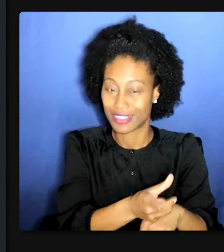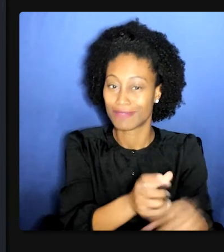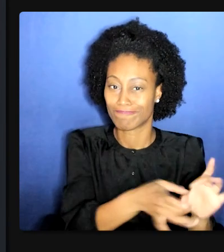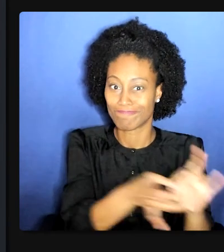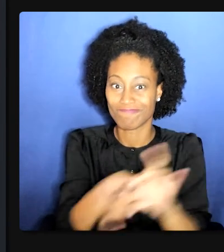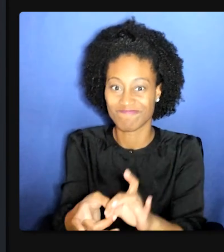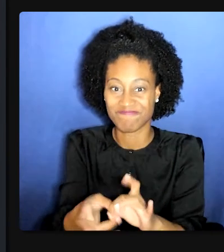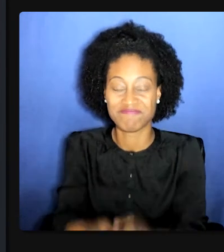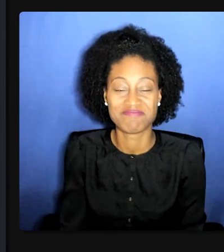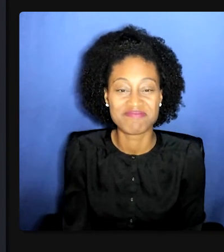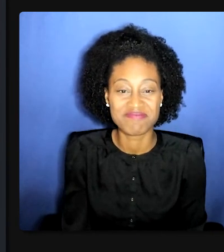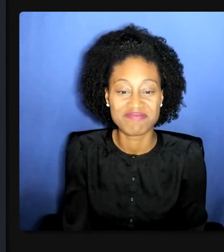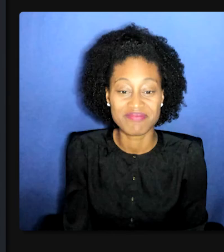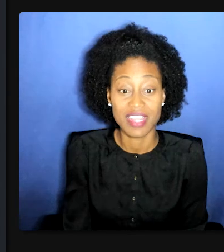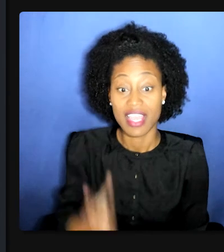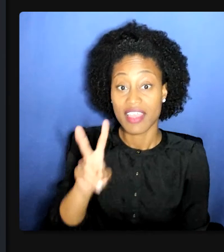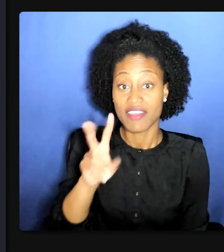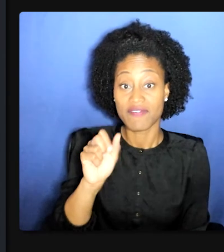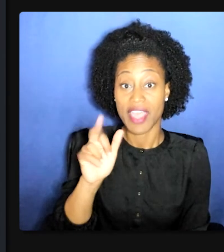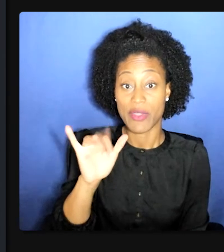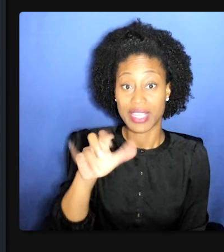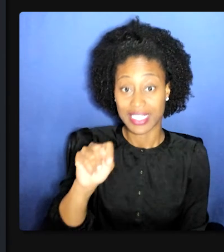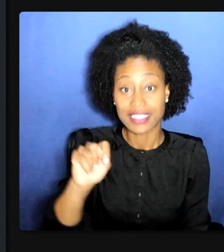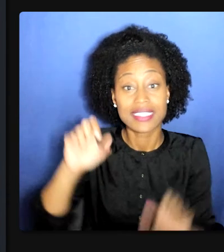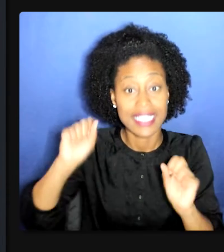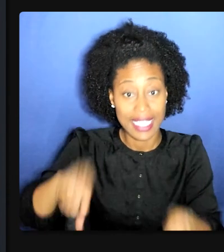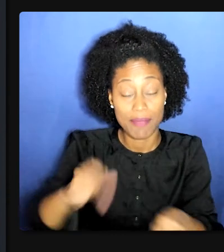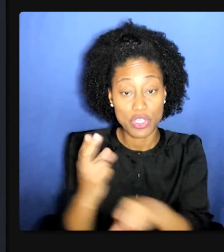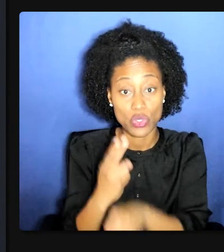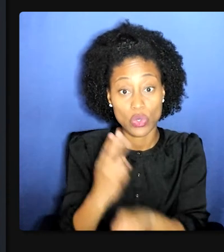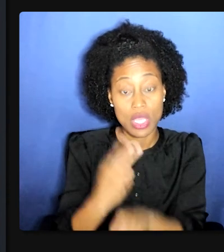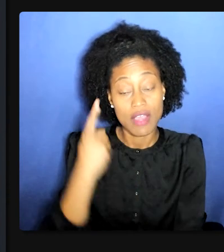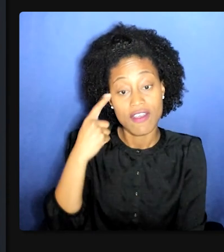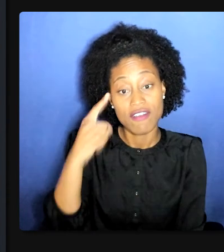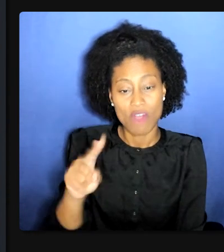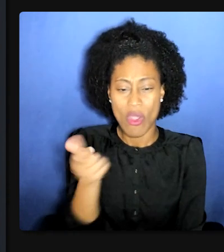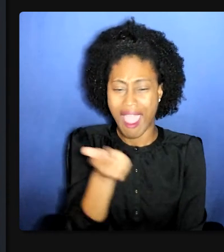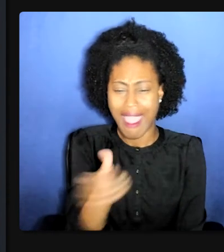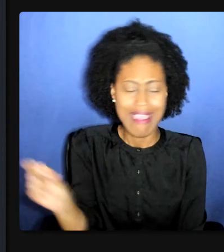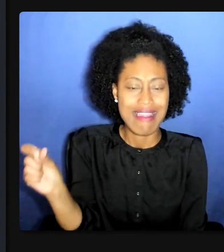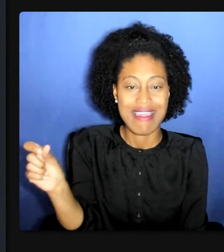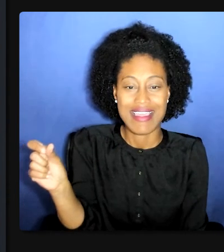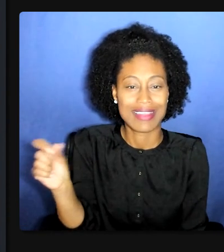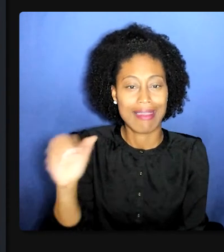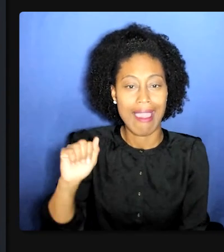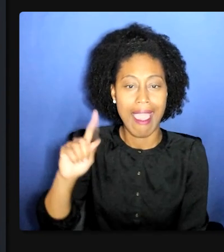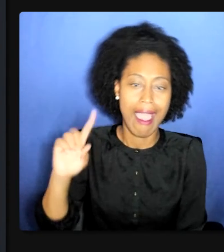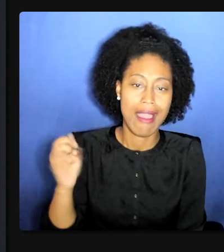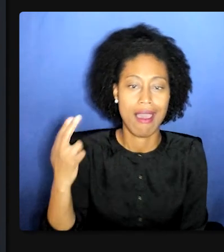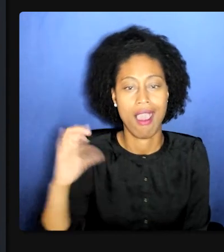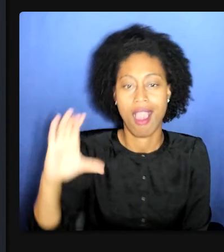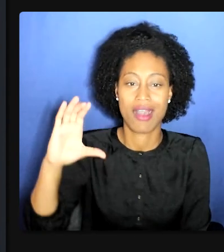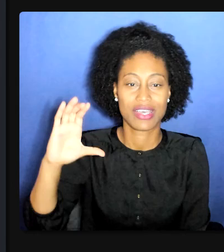These variants can be used for... for any ad hoc querying